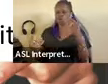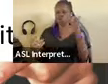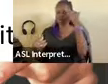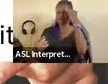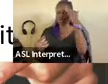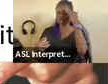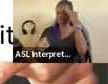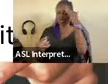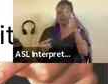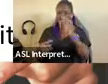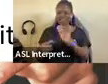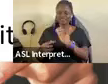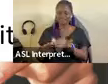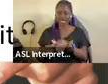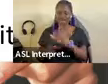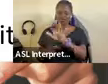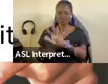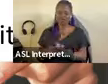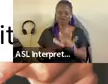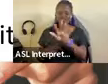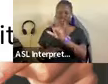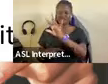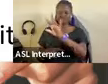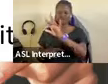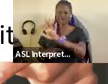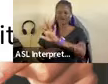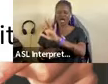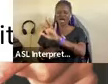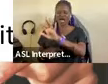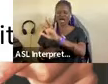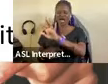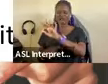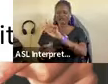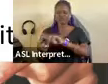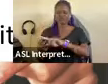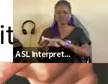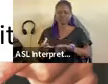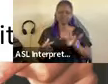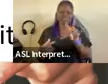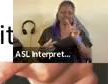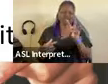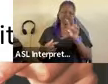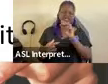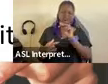which will have to cover the costs of all of our covered work, which includes our